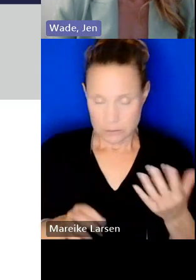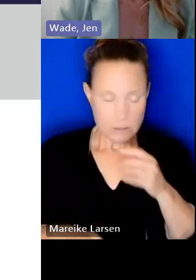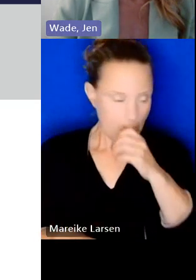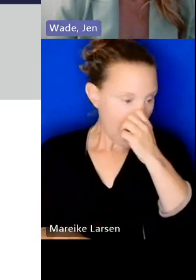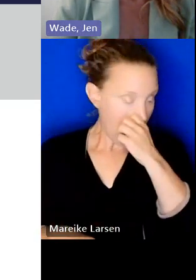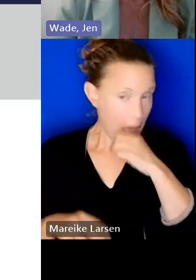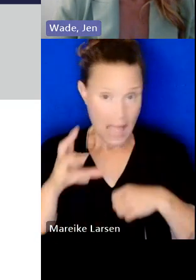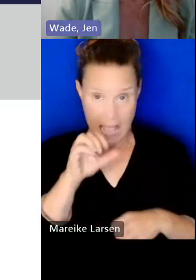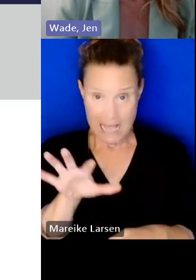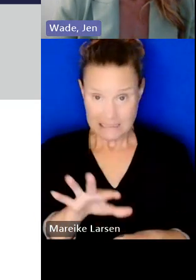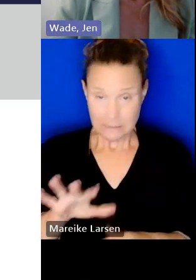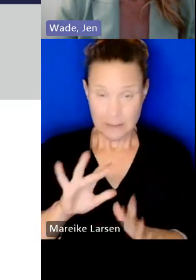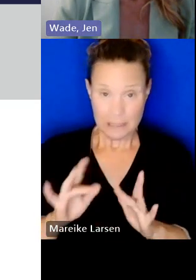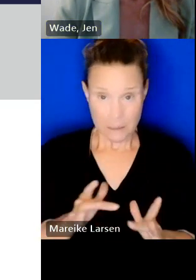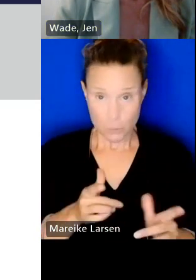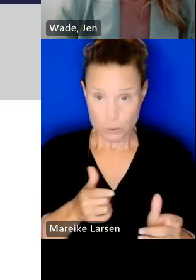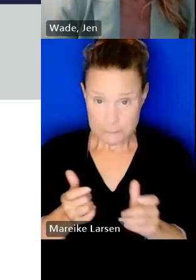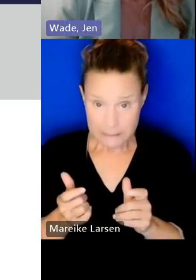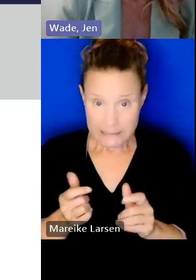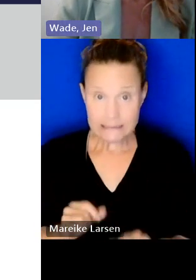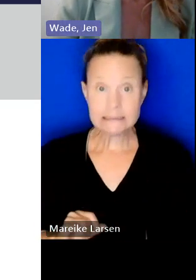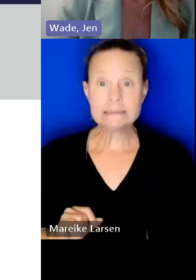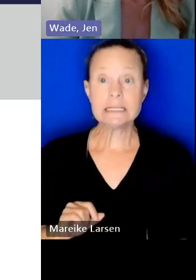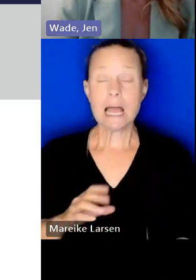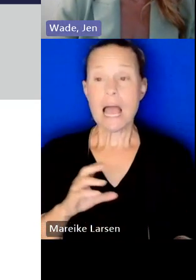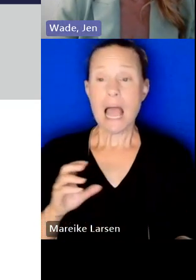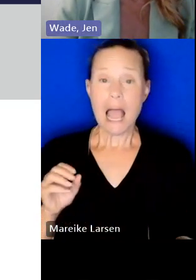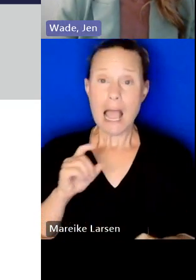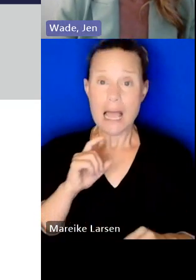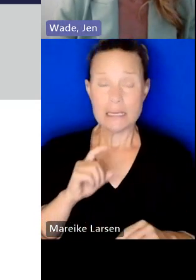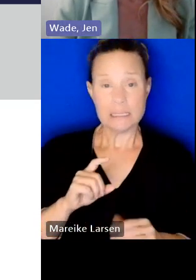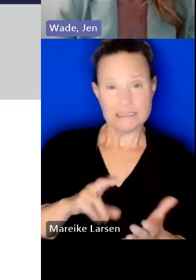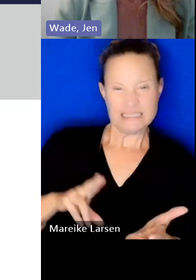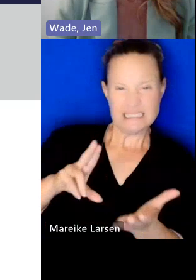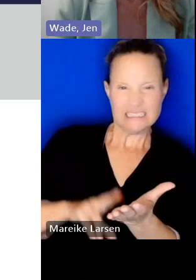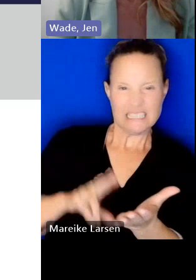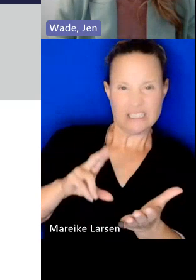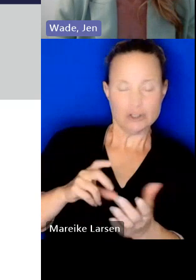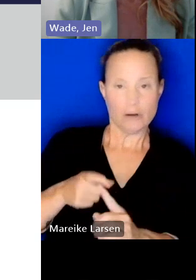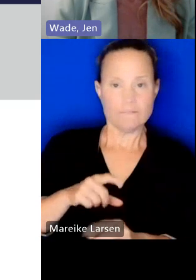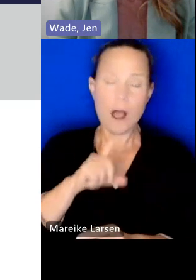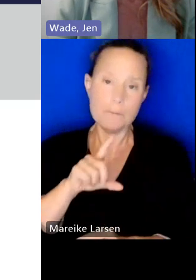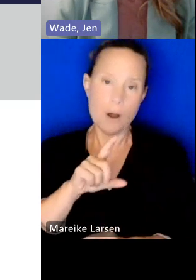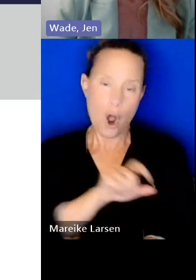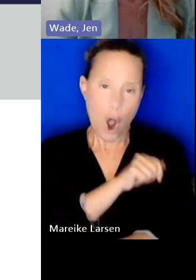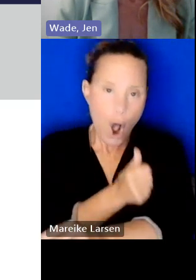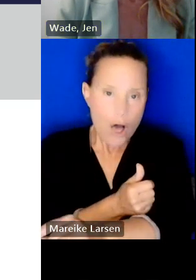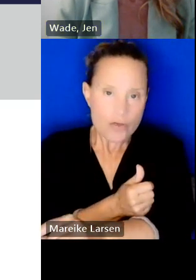The estimated network speeds and a signature from an authorized representative of your organization.